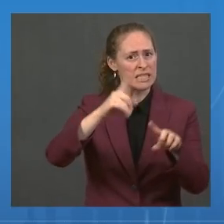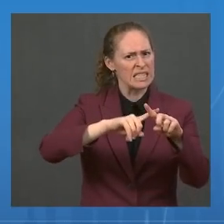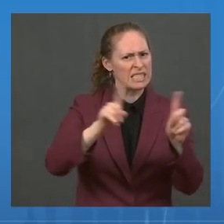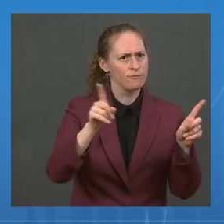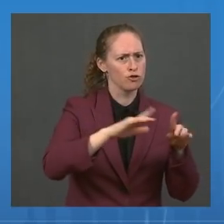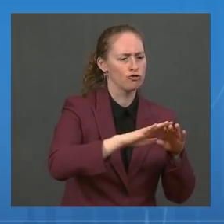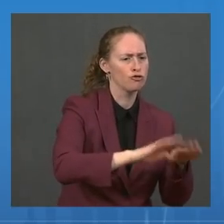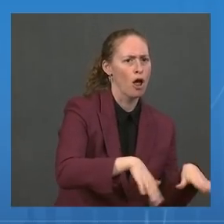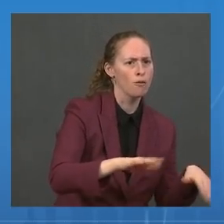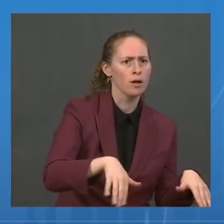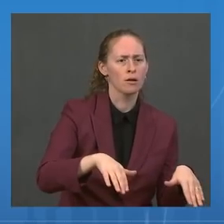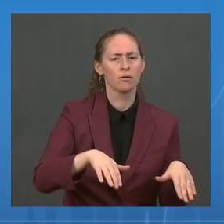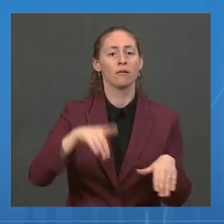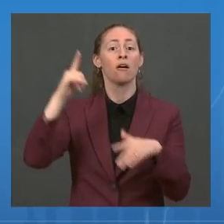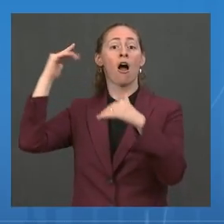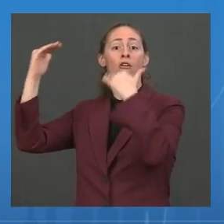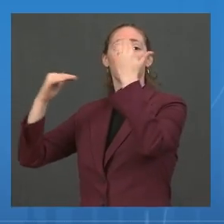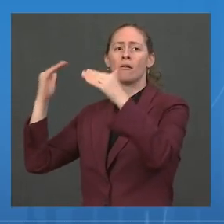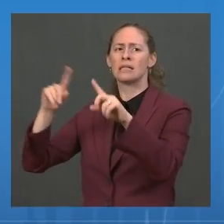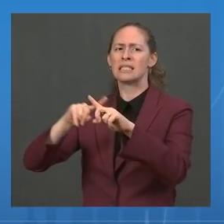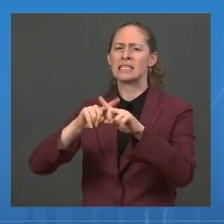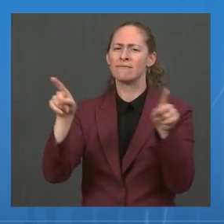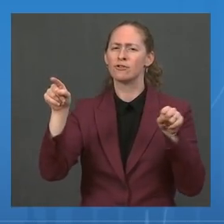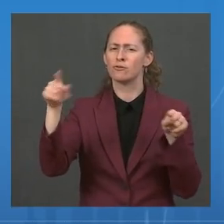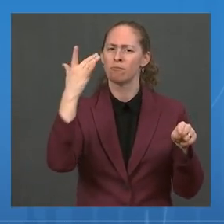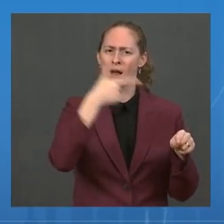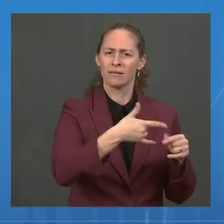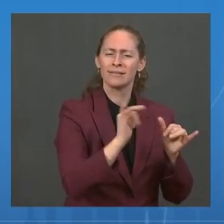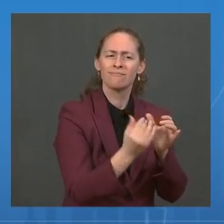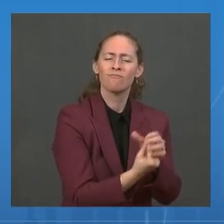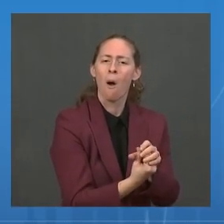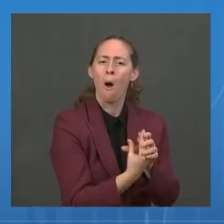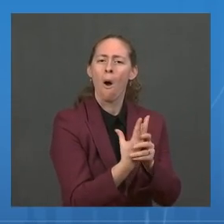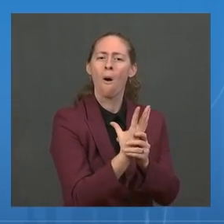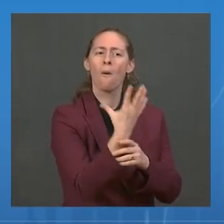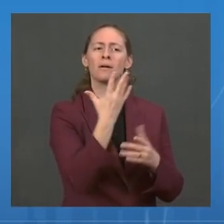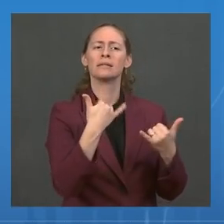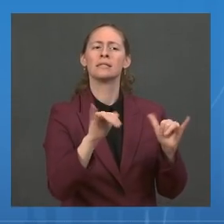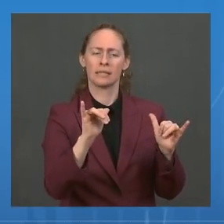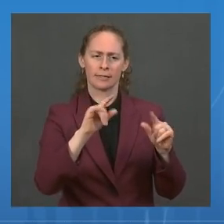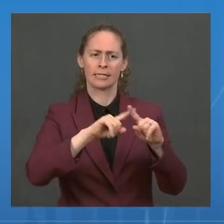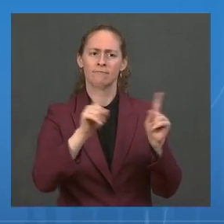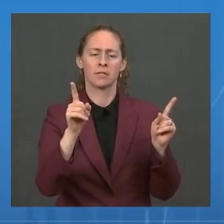They're growing and developing in countless ways. So, the dosage is carefully considered and selected